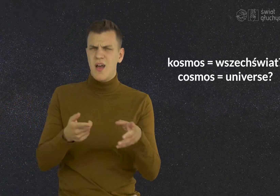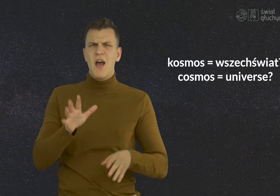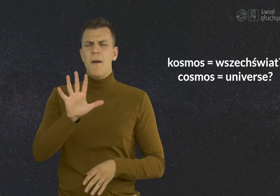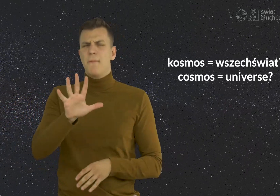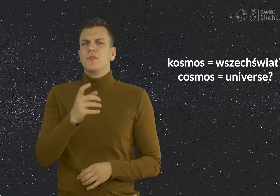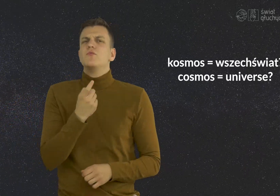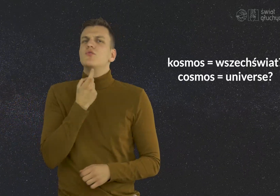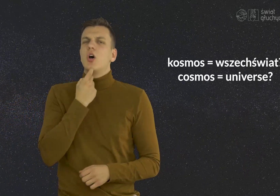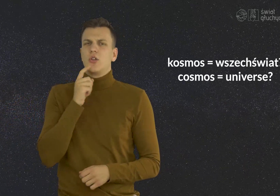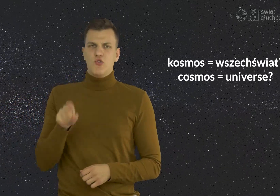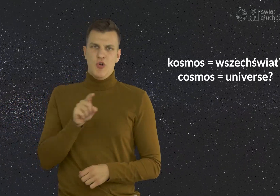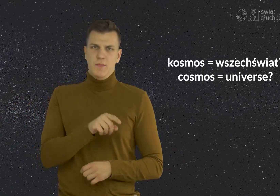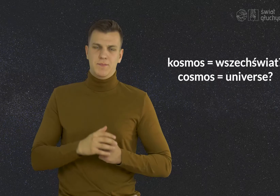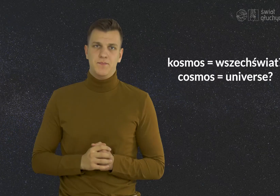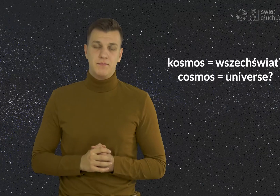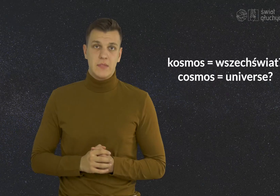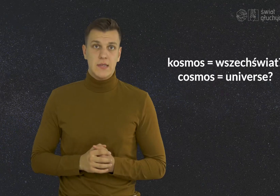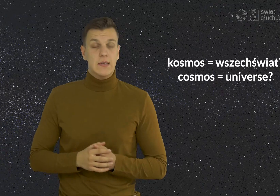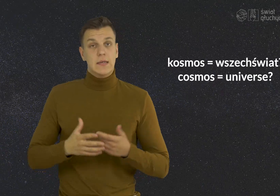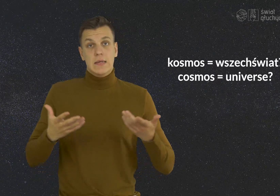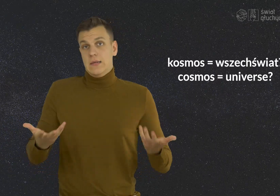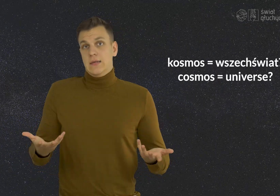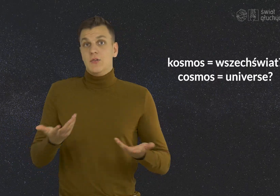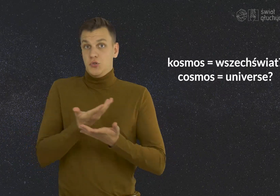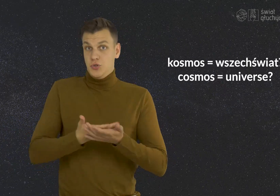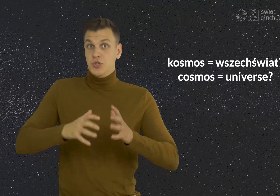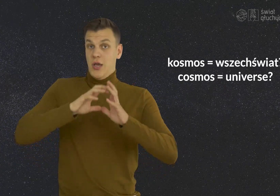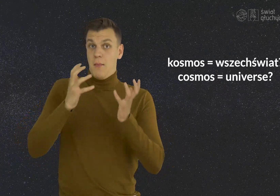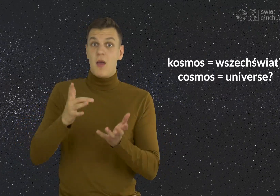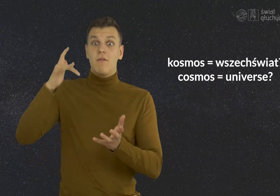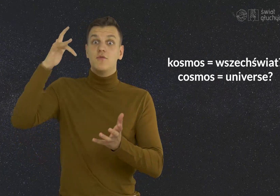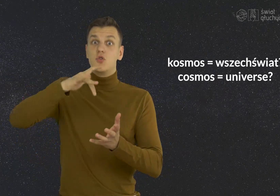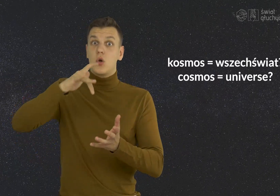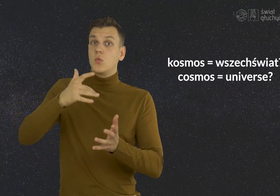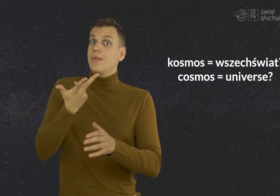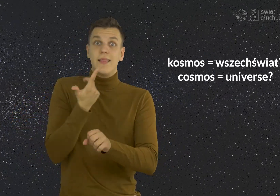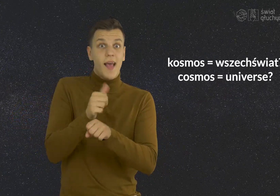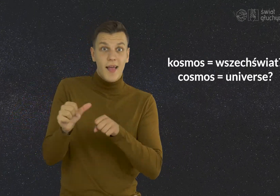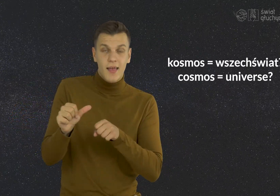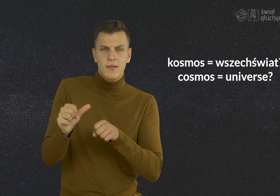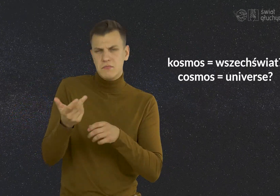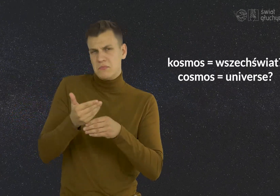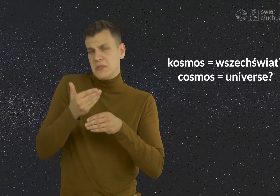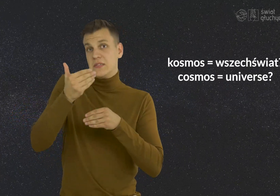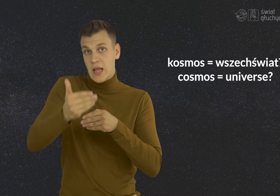What do these words mean? So, in brief: the words "cosmos" and "universe" mean